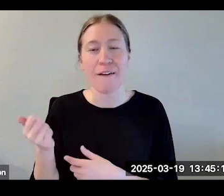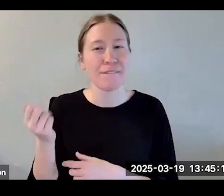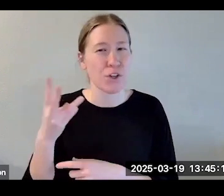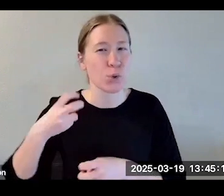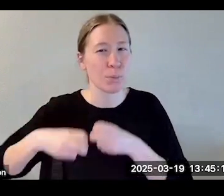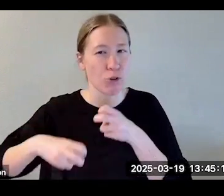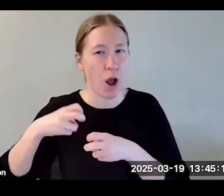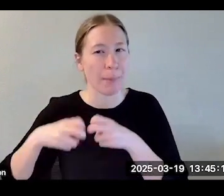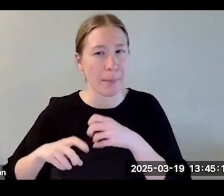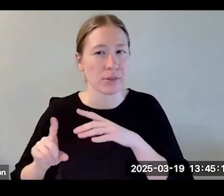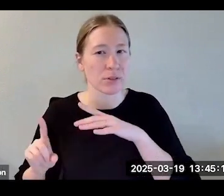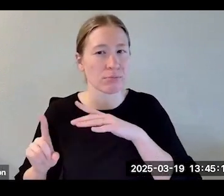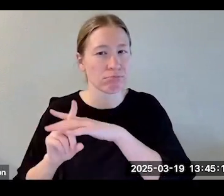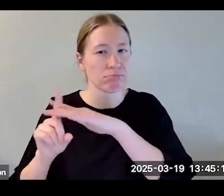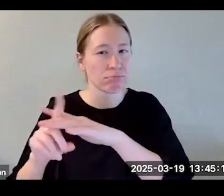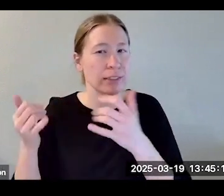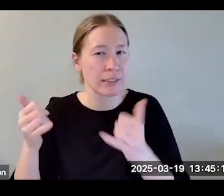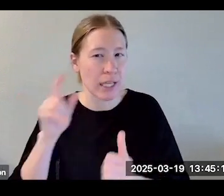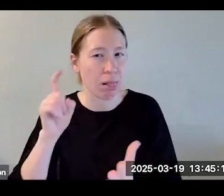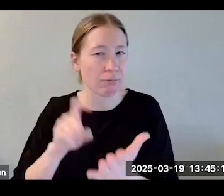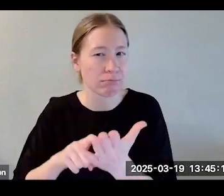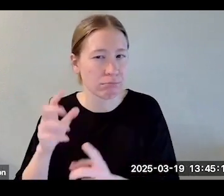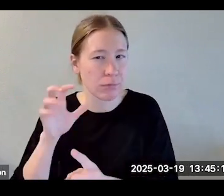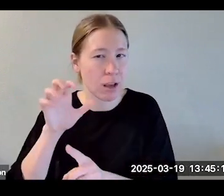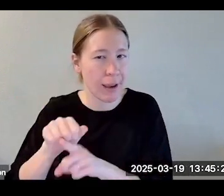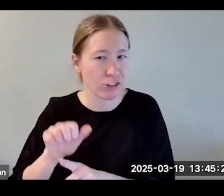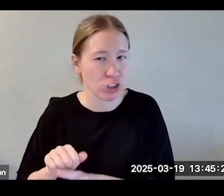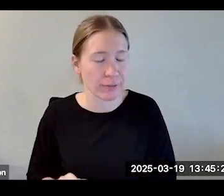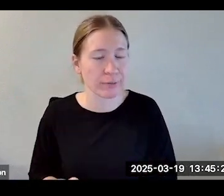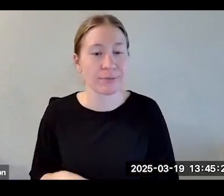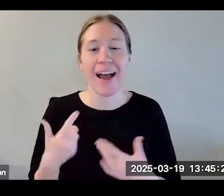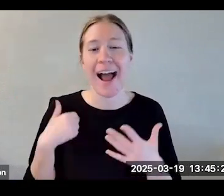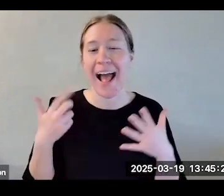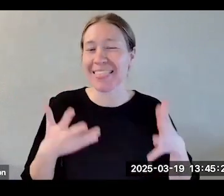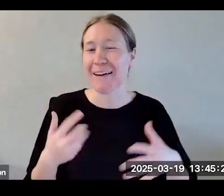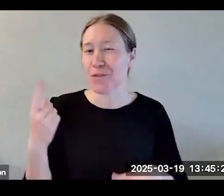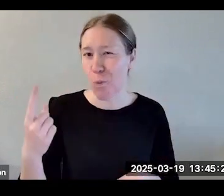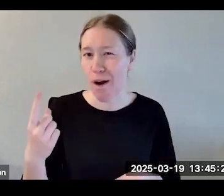and I left one issue in here for the very end, which is one little,